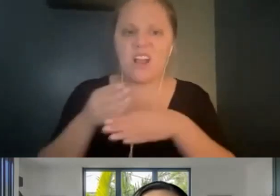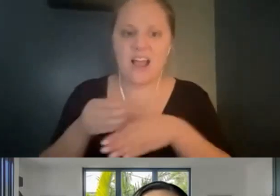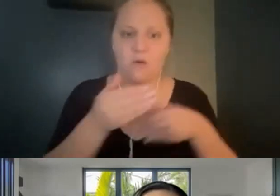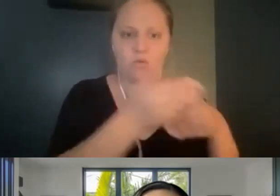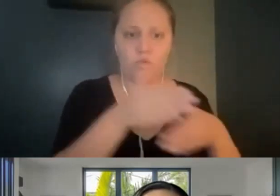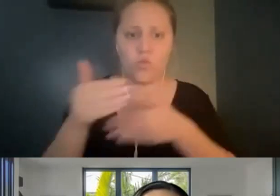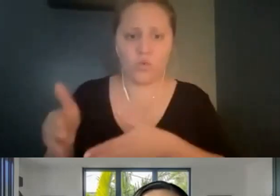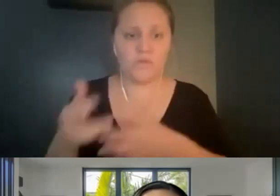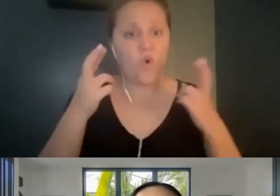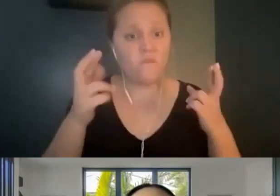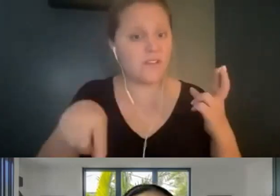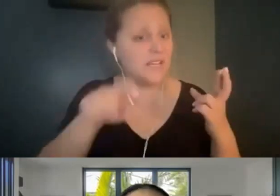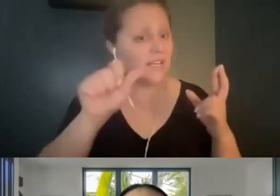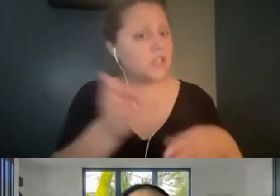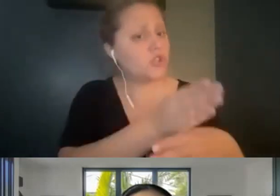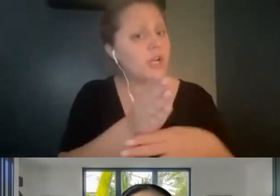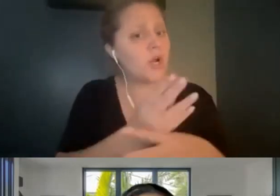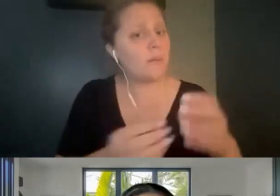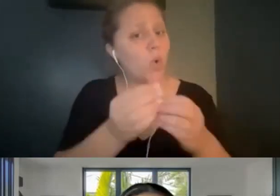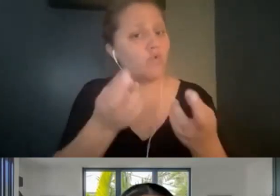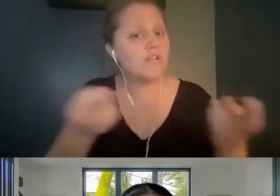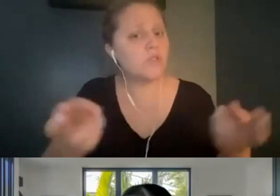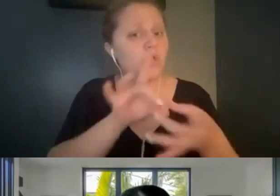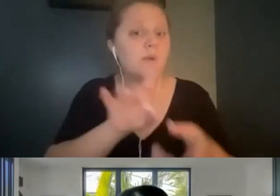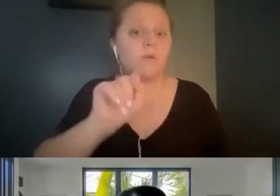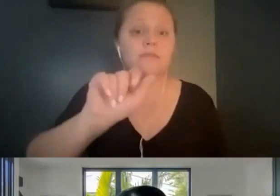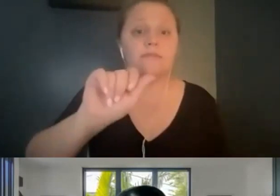just share more resources about tax credits, maybe that businesses could look